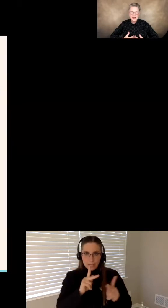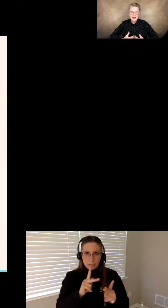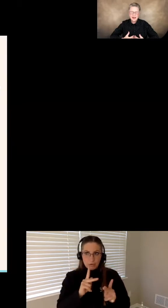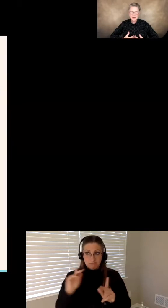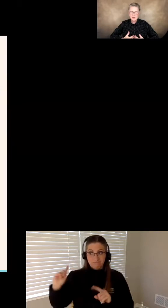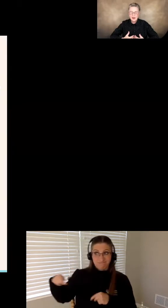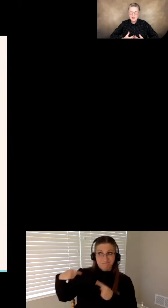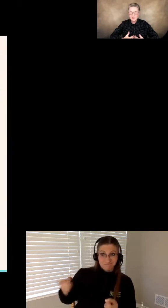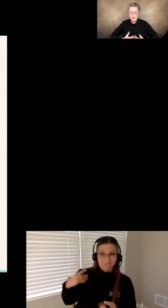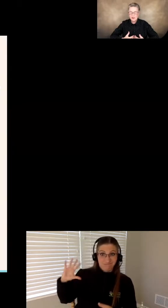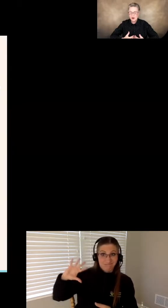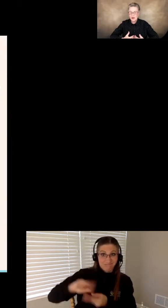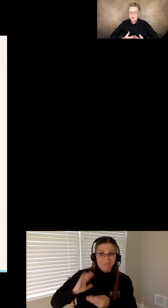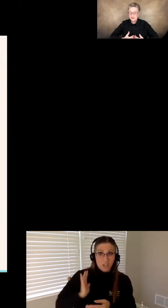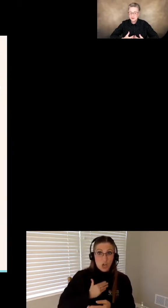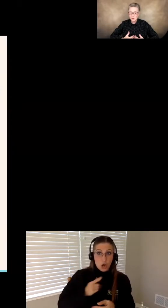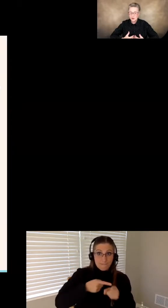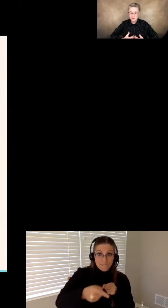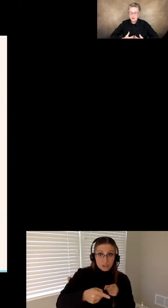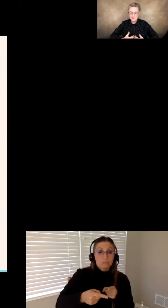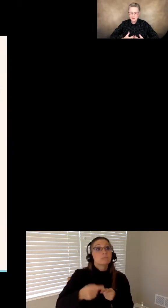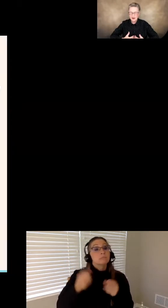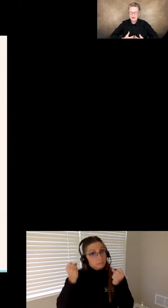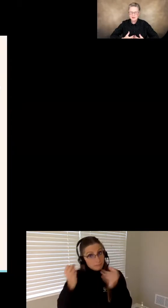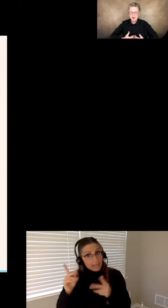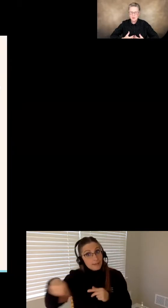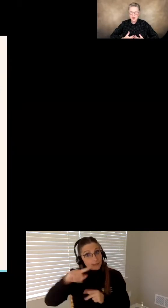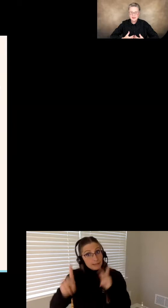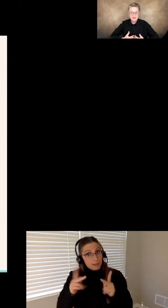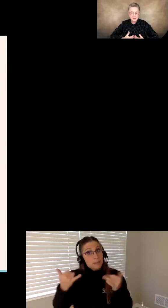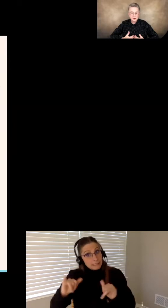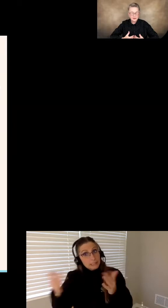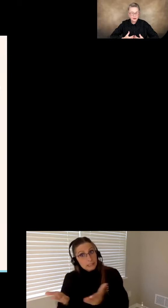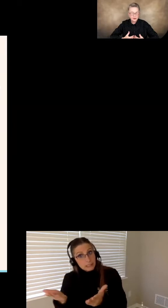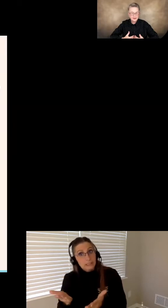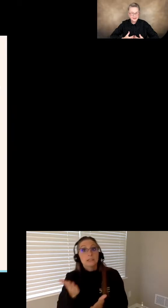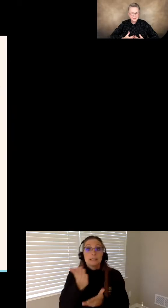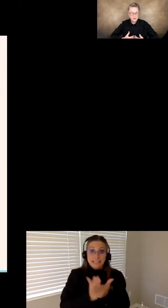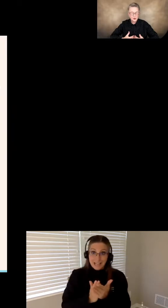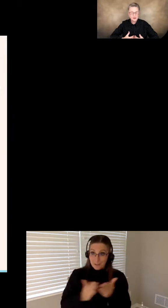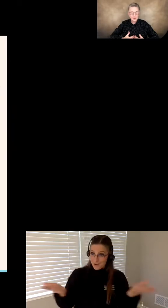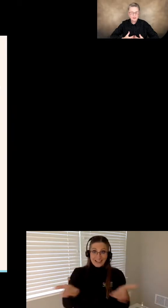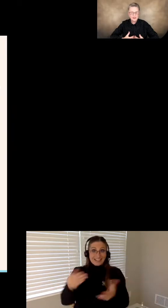and many of which are still with us today some I see are even in this workshop